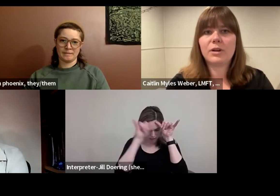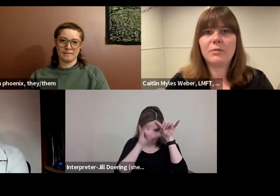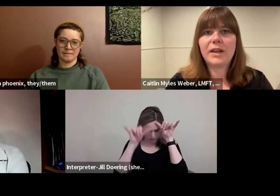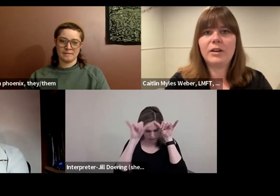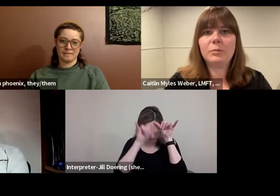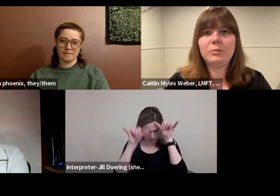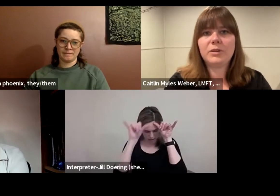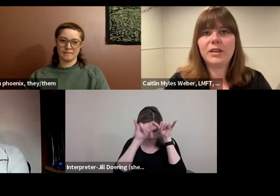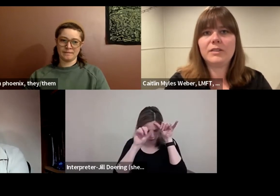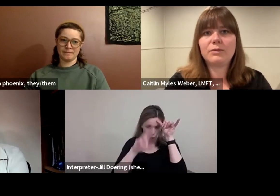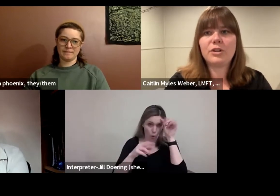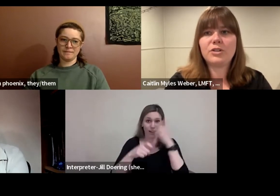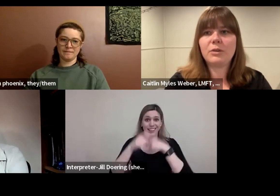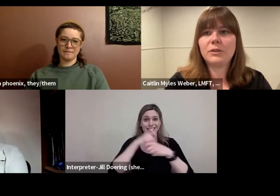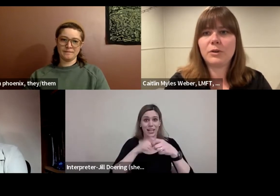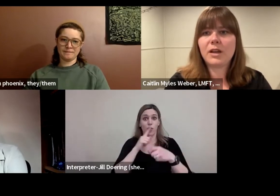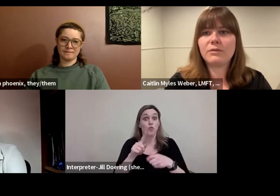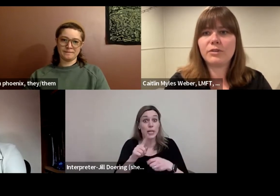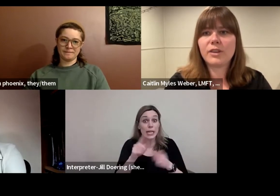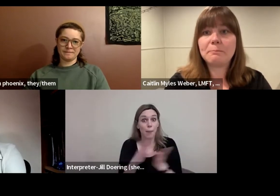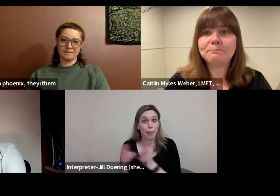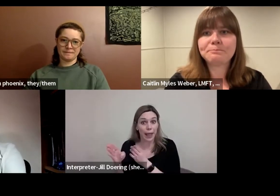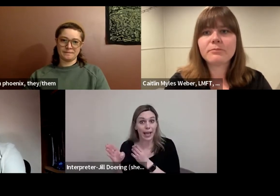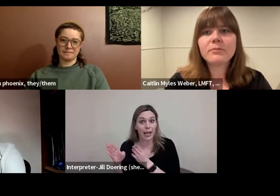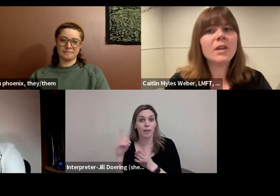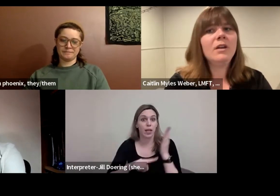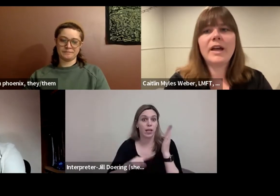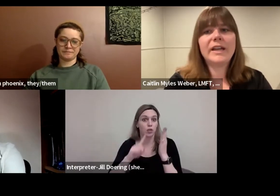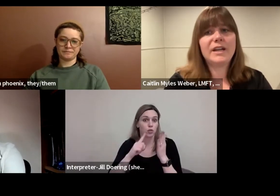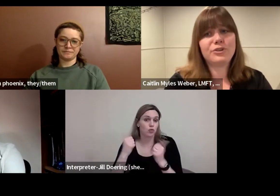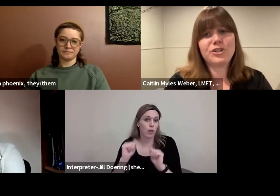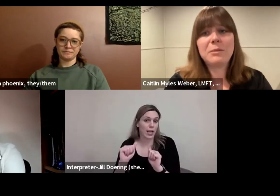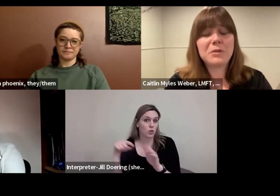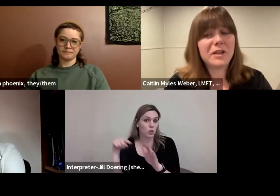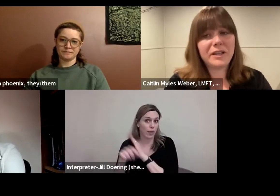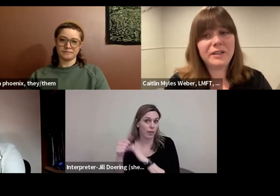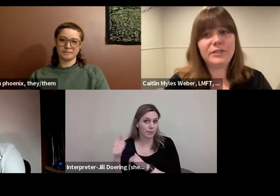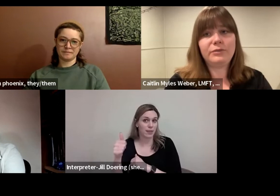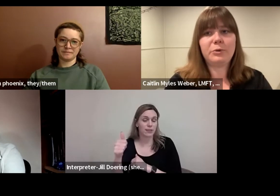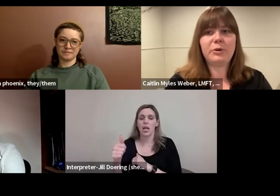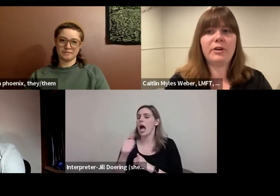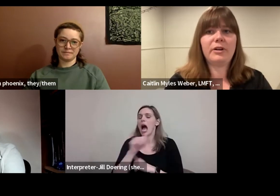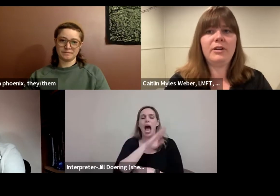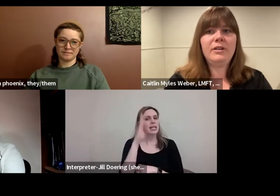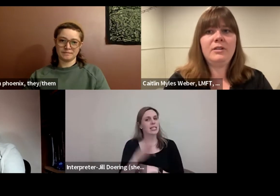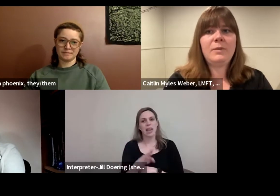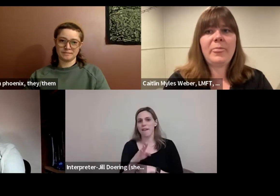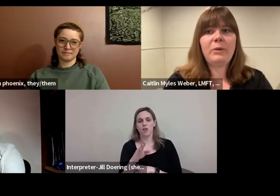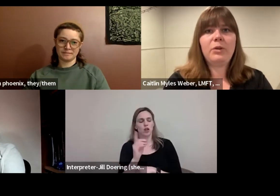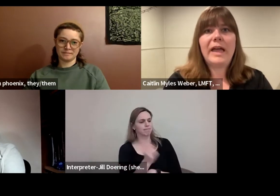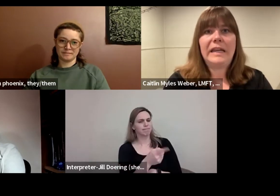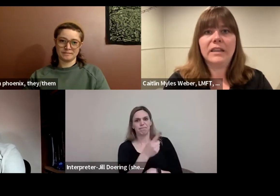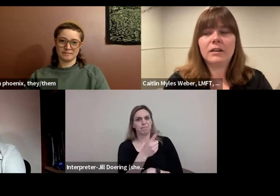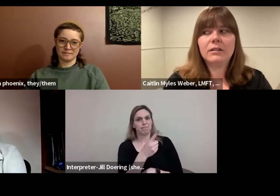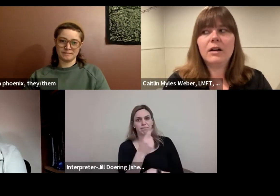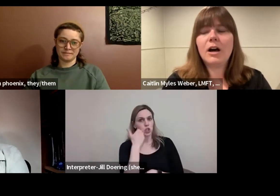So I help clients differentiate what's going on for them. I never shame clients for, well anything.